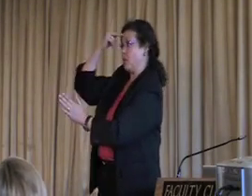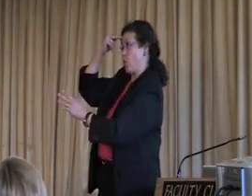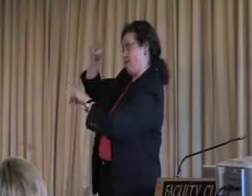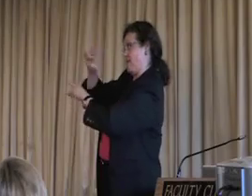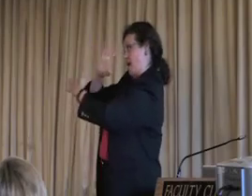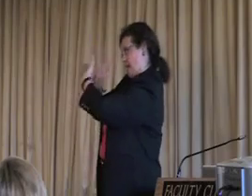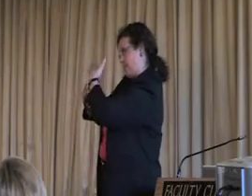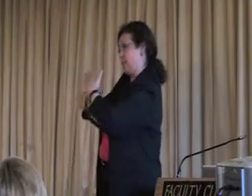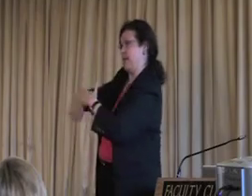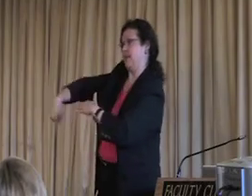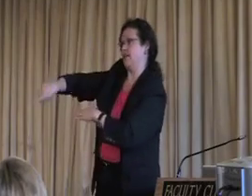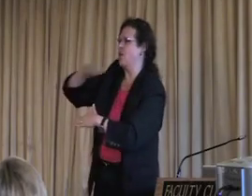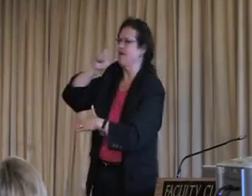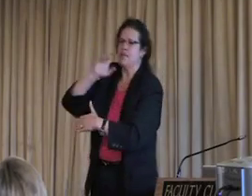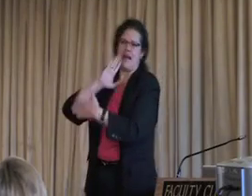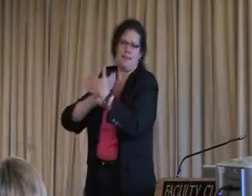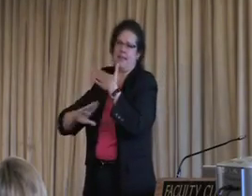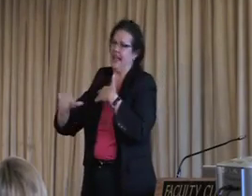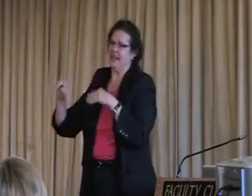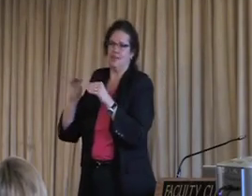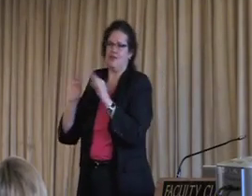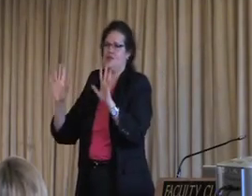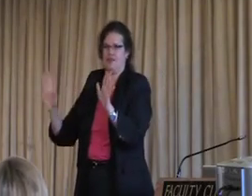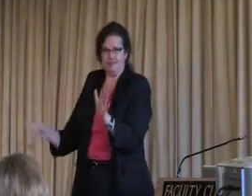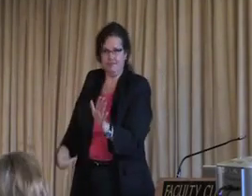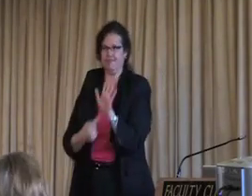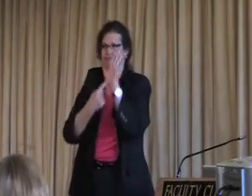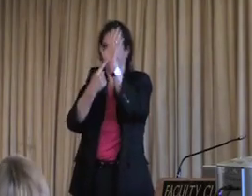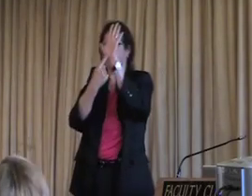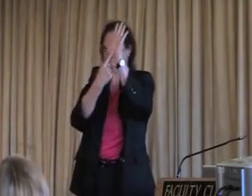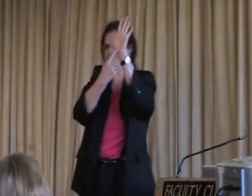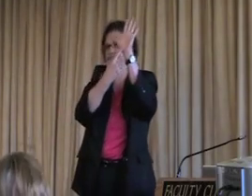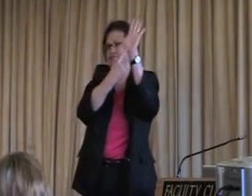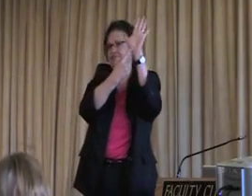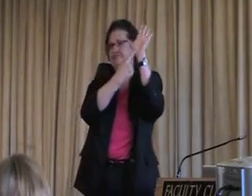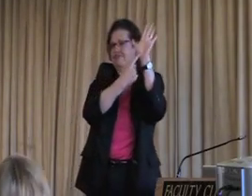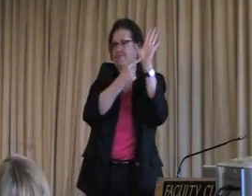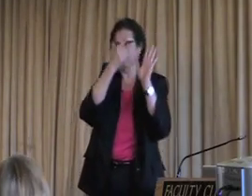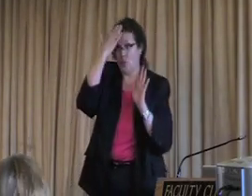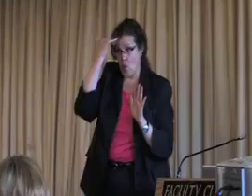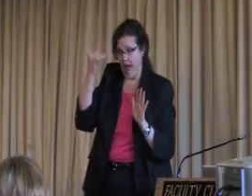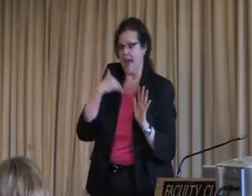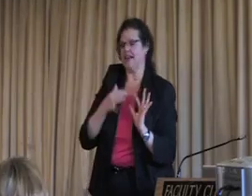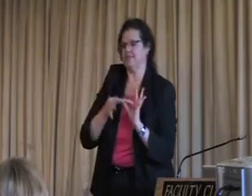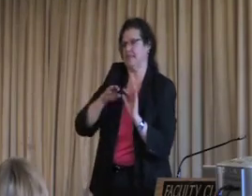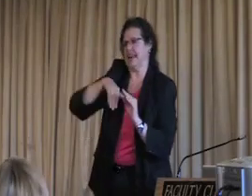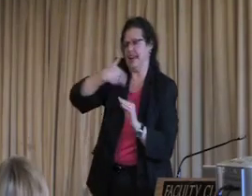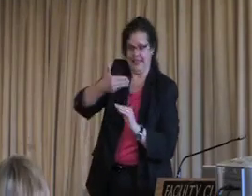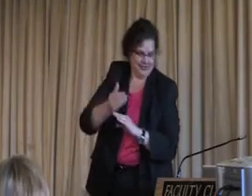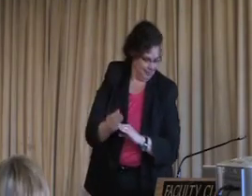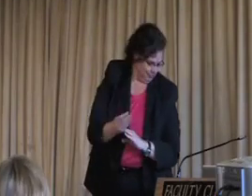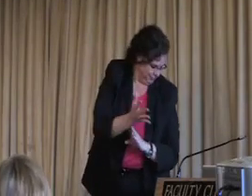think that we need to be humble or you need to be humble anymore. You need to show what